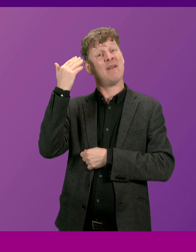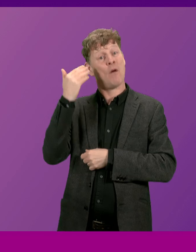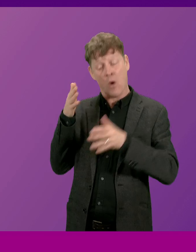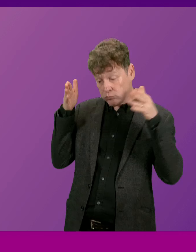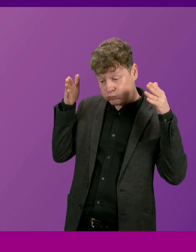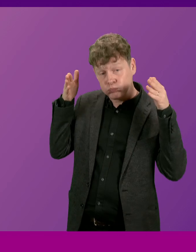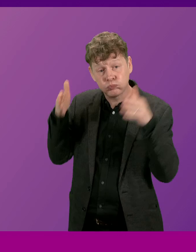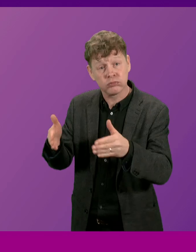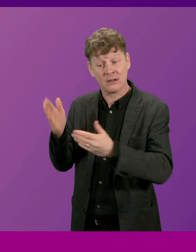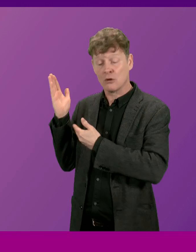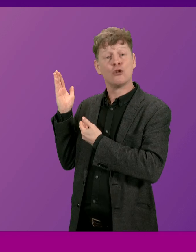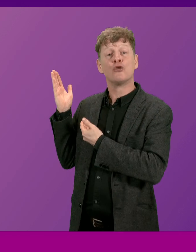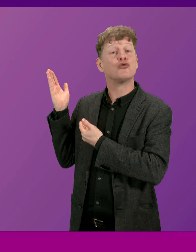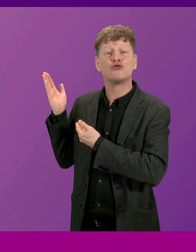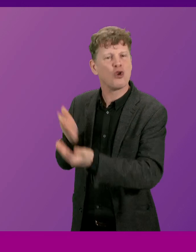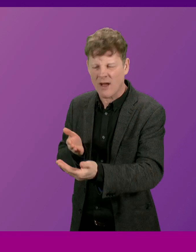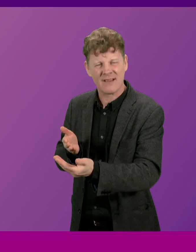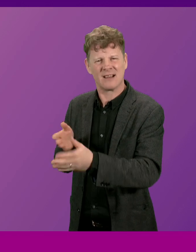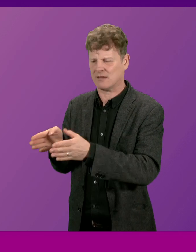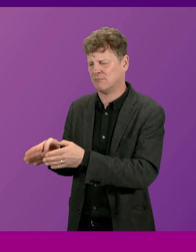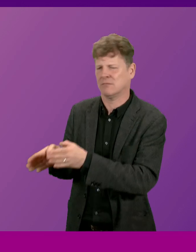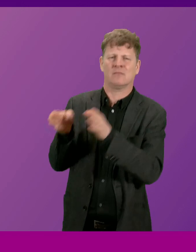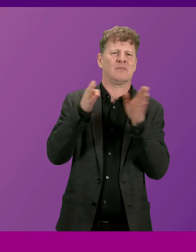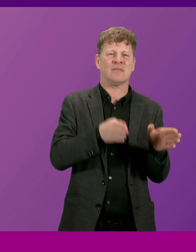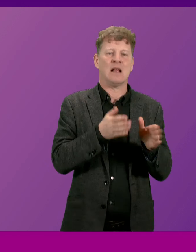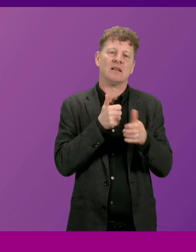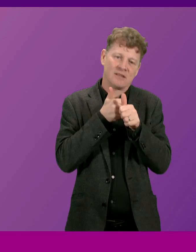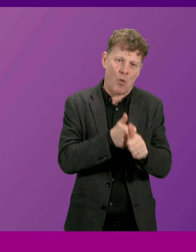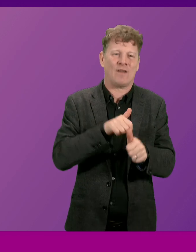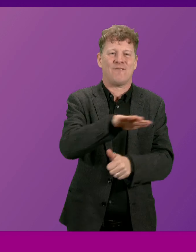that it provides and towards putting much more support into supporting families to stay together.